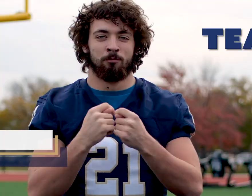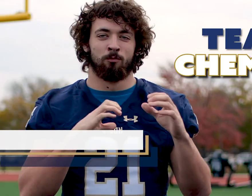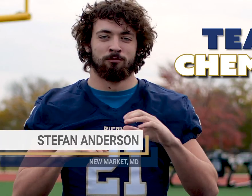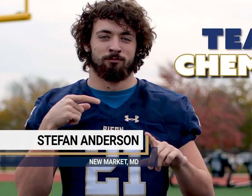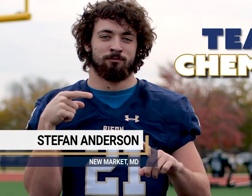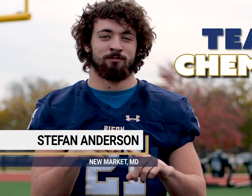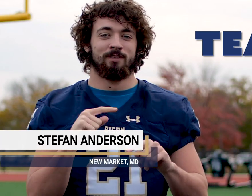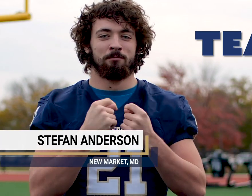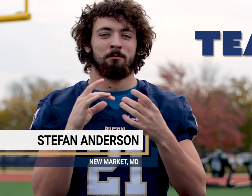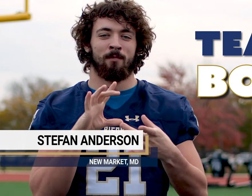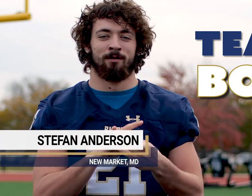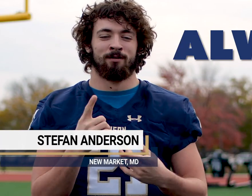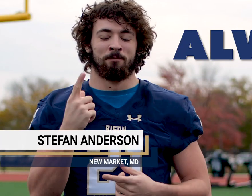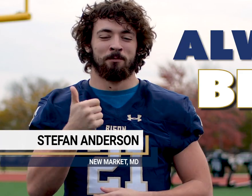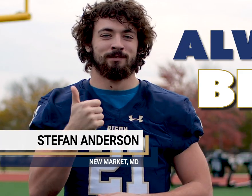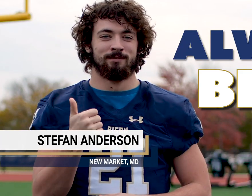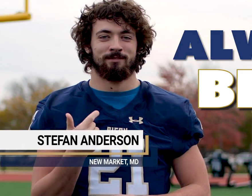The team chemistry and team bond is always the best!